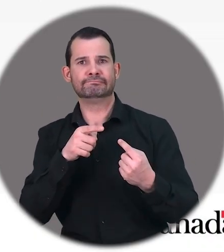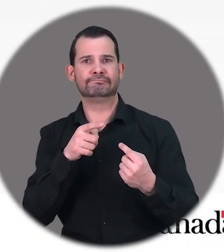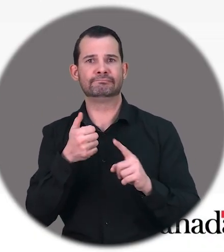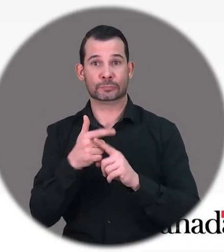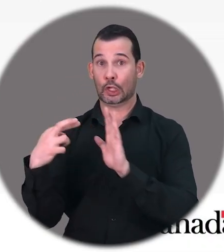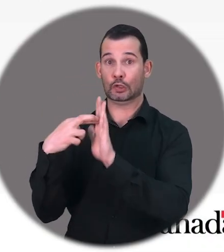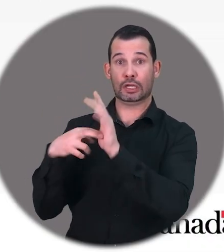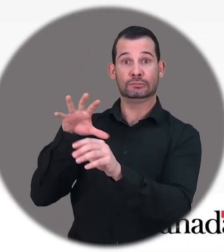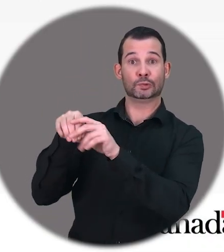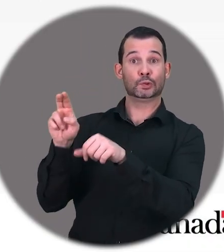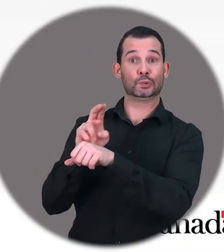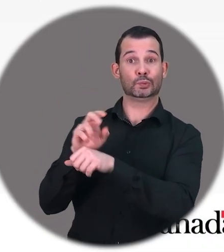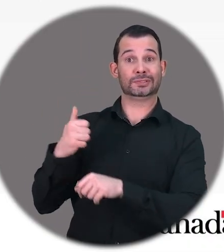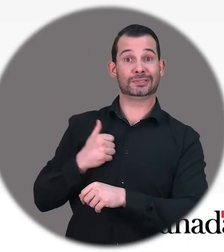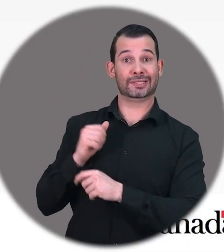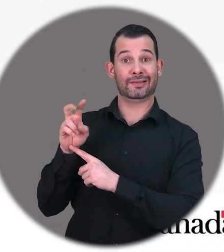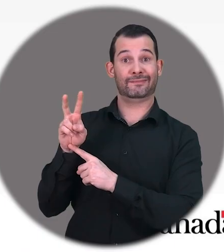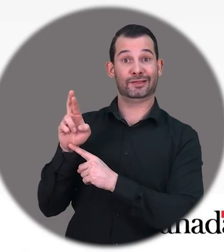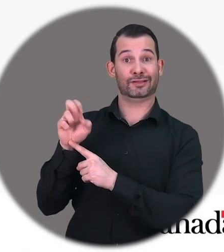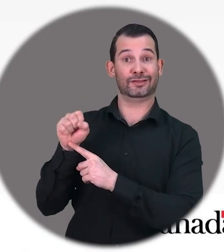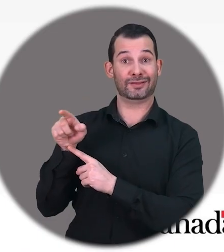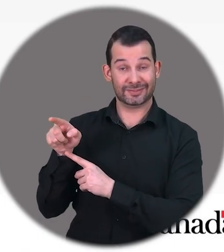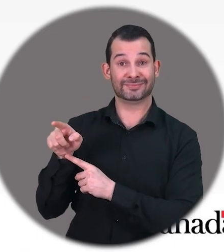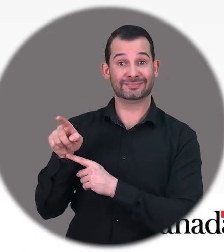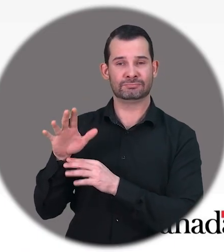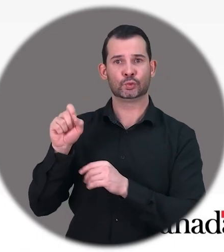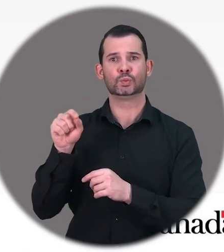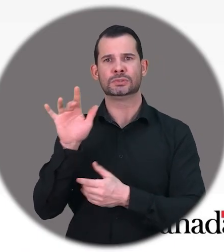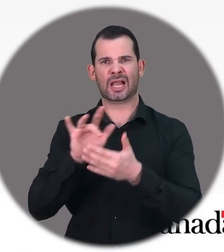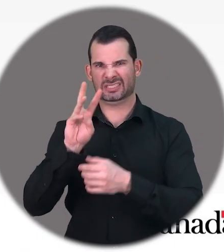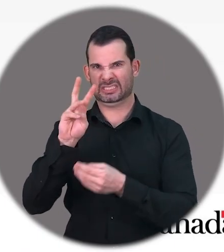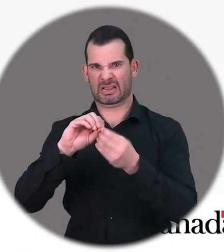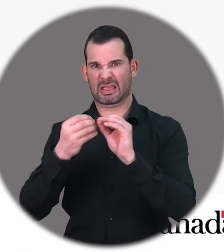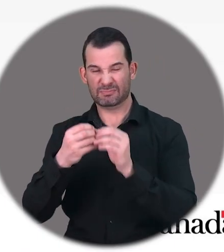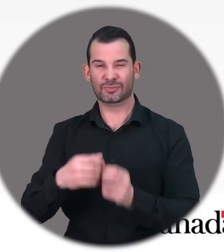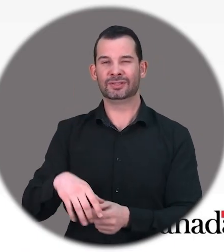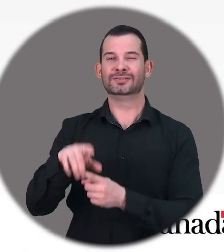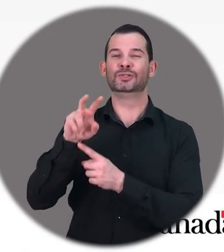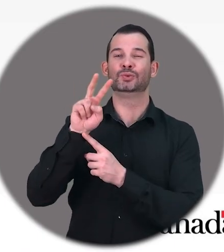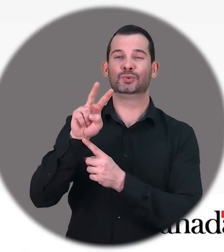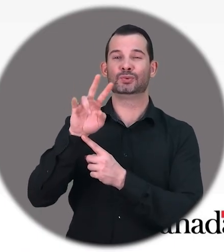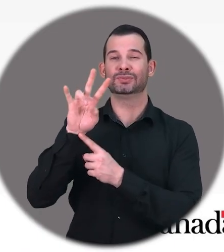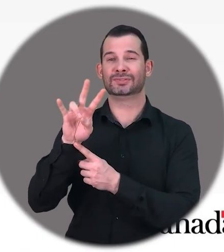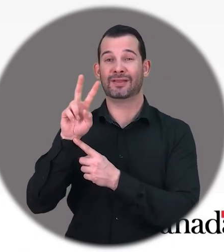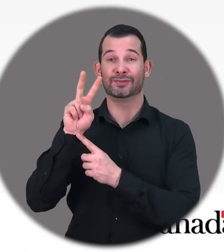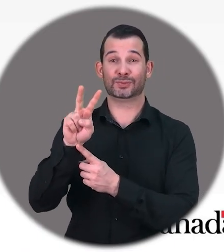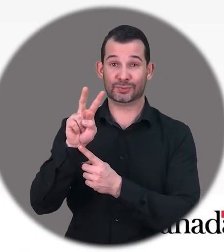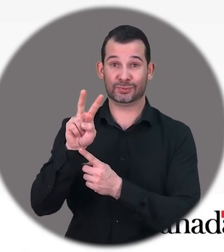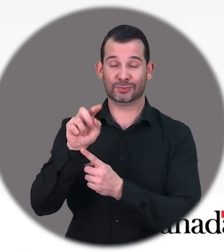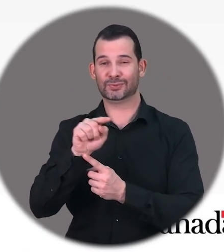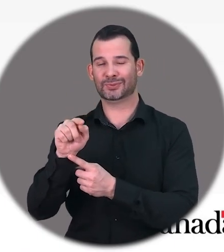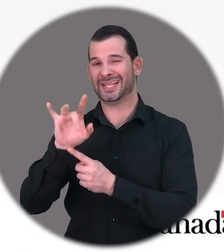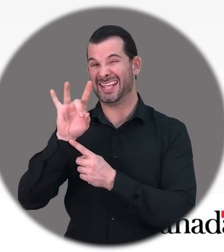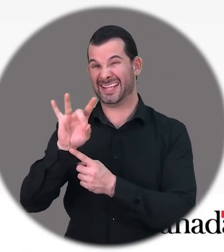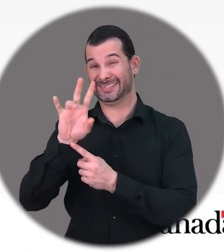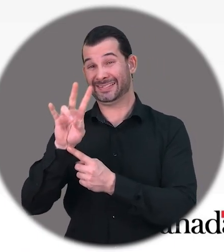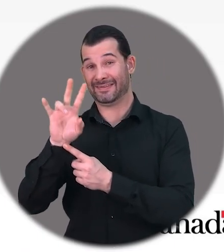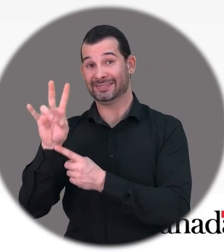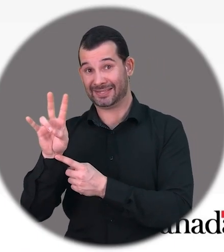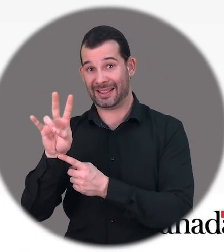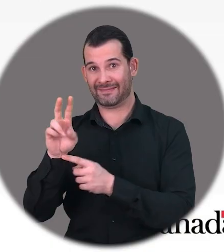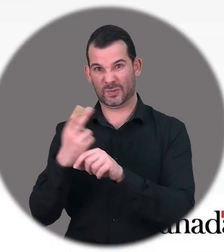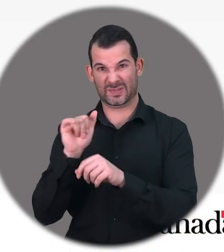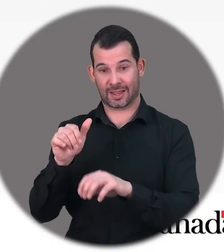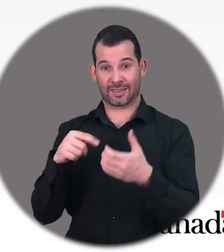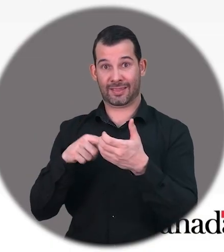and are registered with the Canada Video Relay Service, dial 272-877